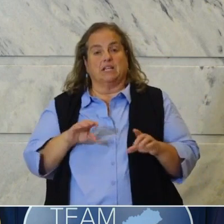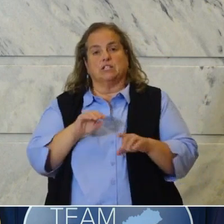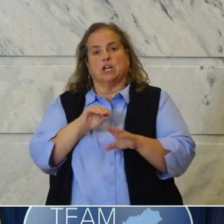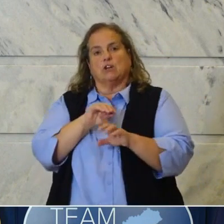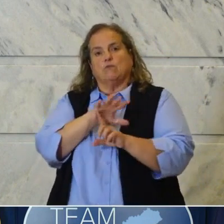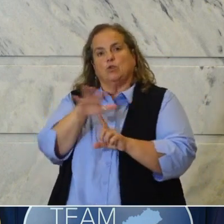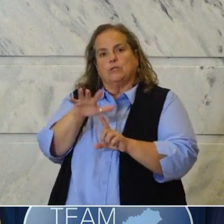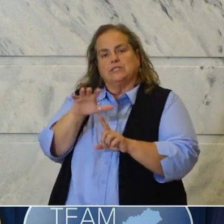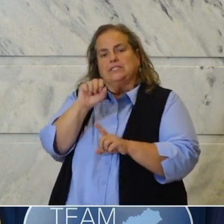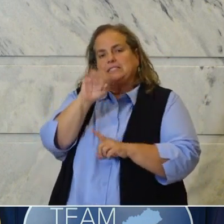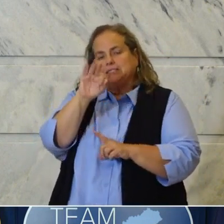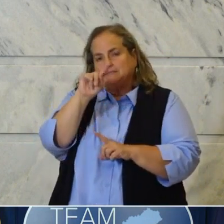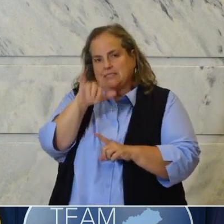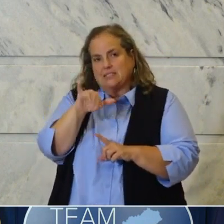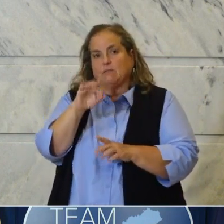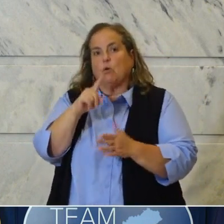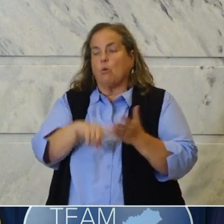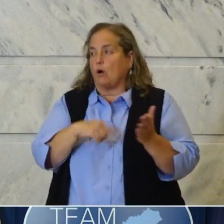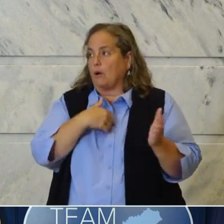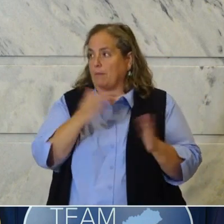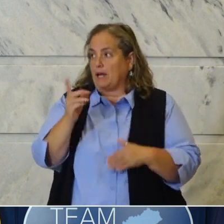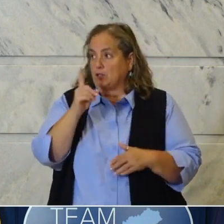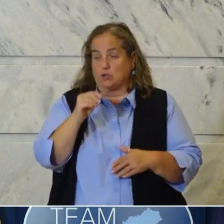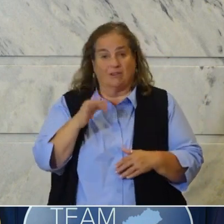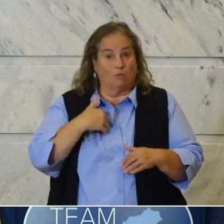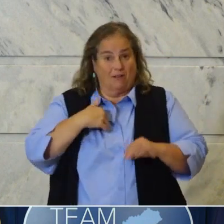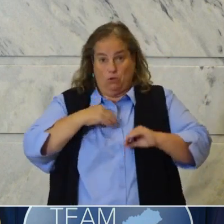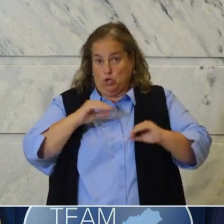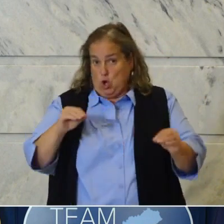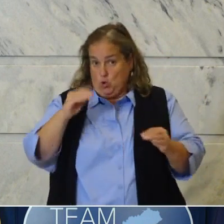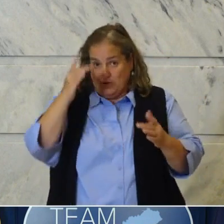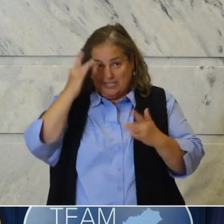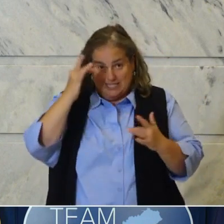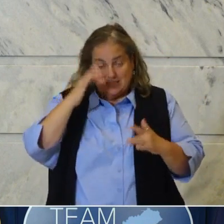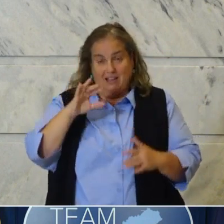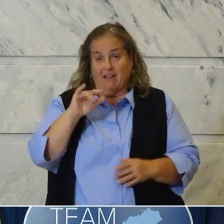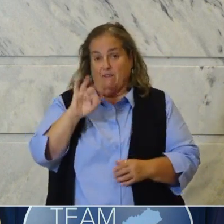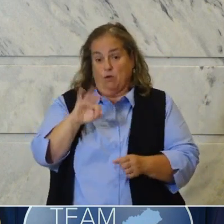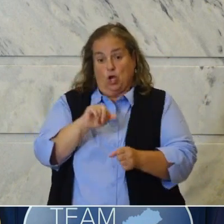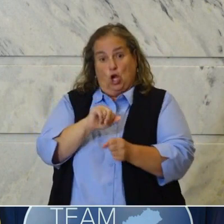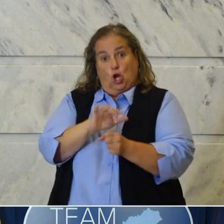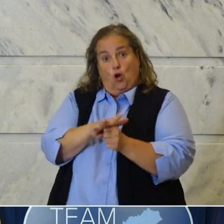things we dio. If we had no disease, if Cove in 19 were eliminated, we wouldn't